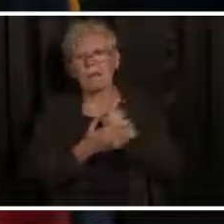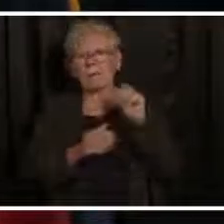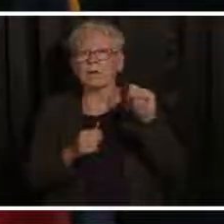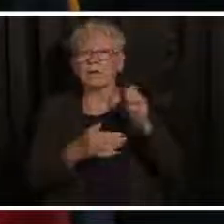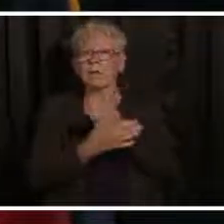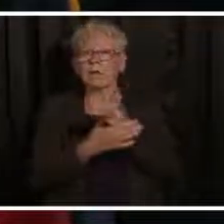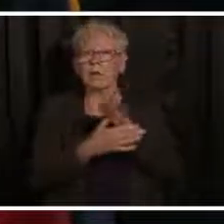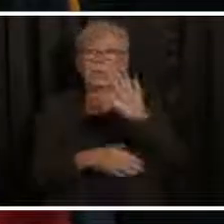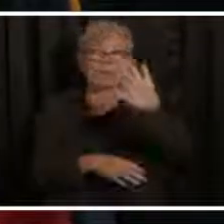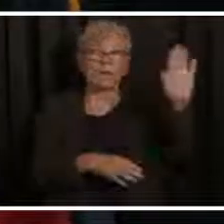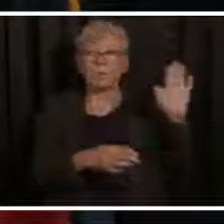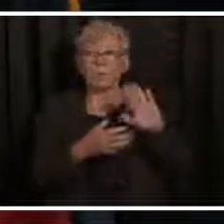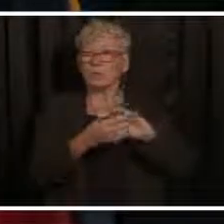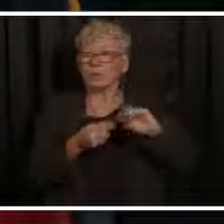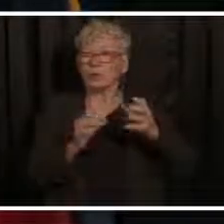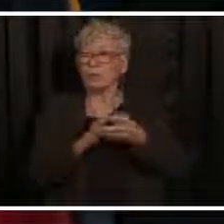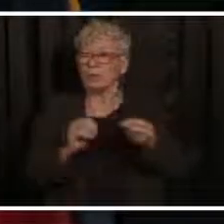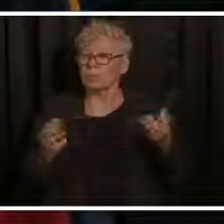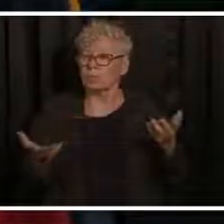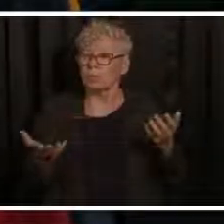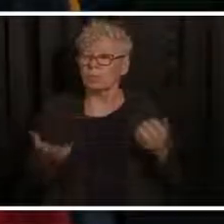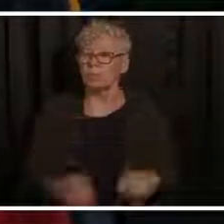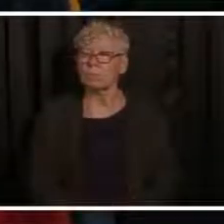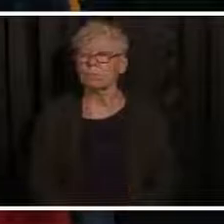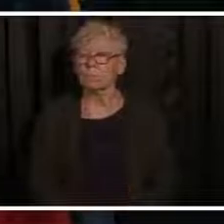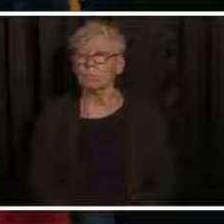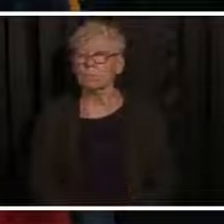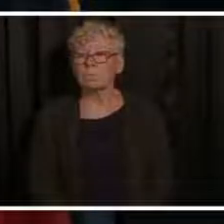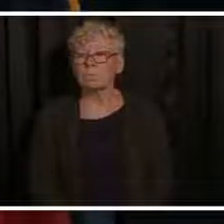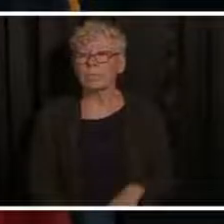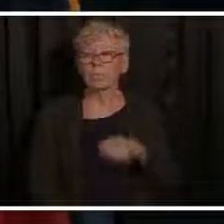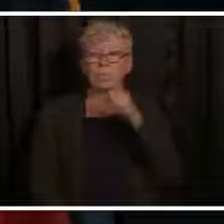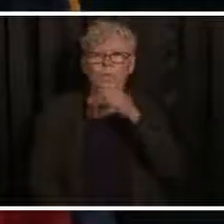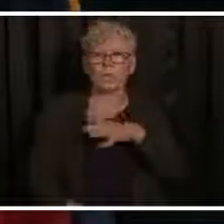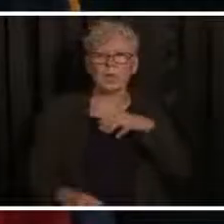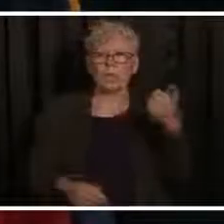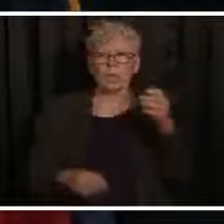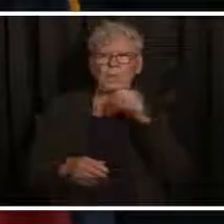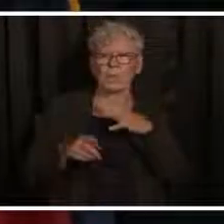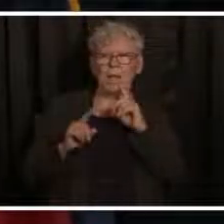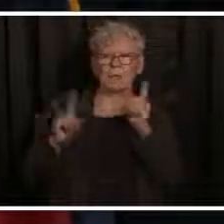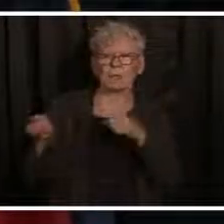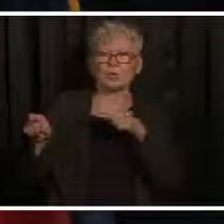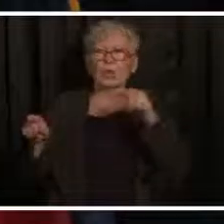are willing to do it? It's specific. Um Grand Junction Chamber of Commerce has been making direct calls to their